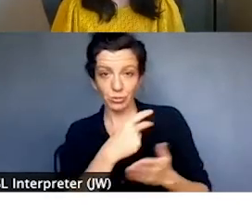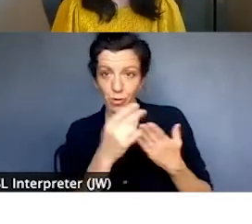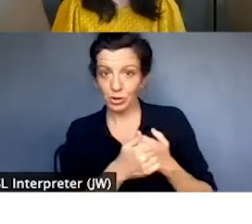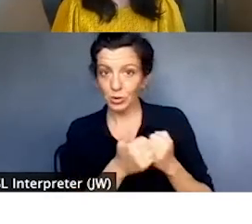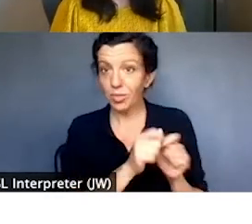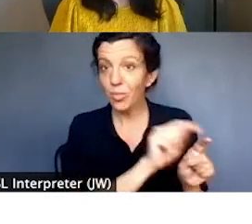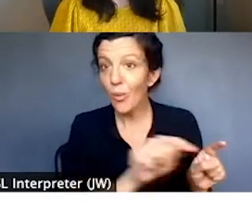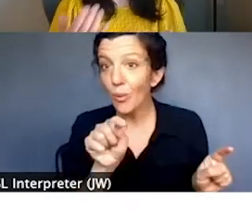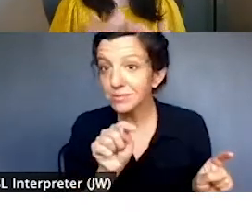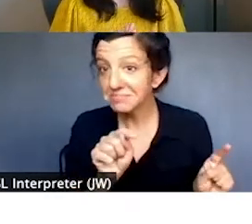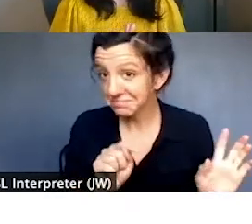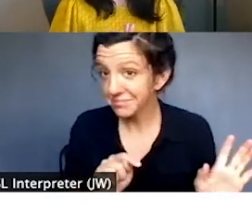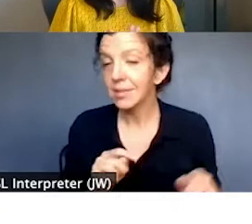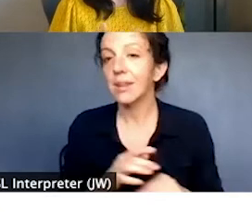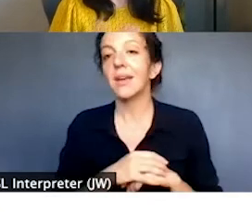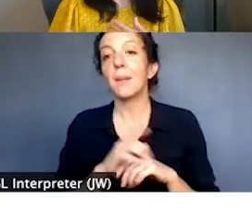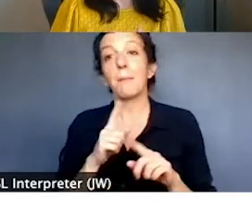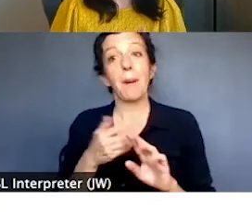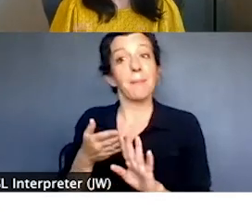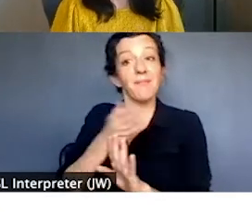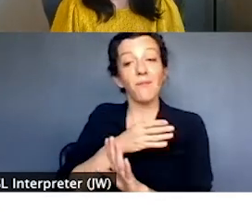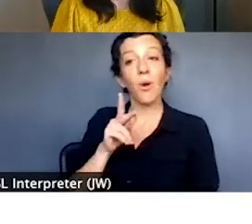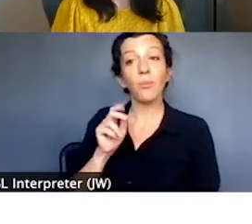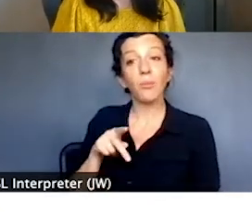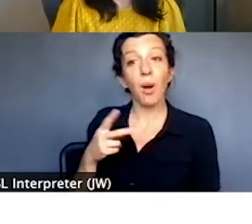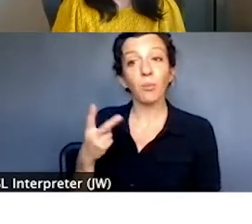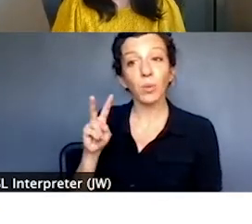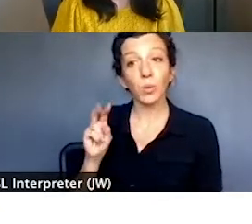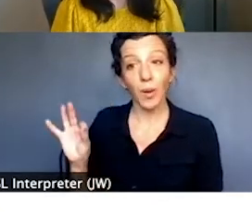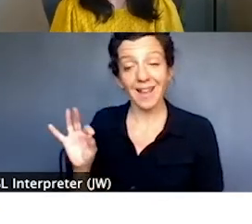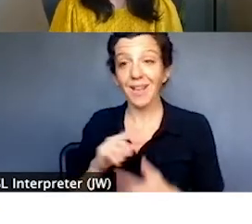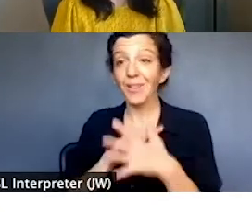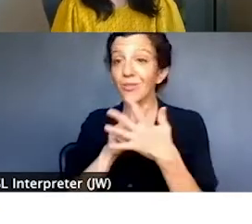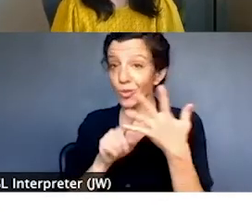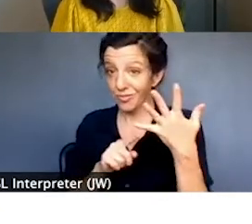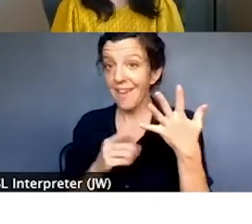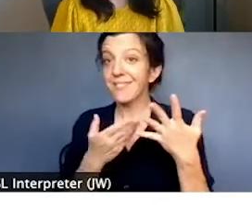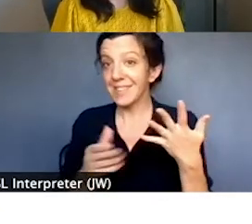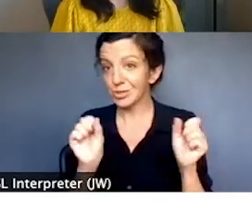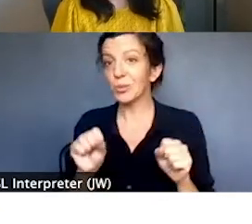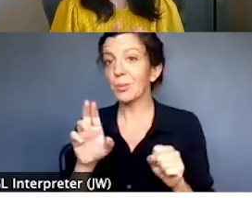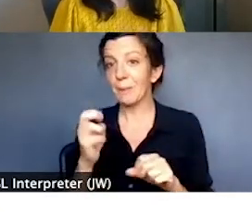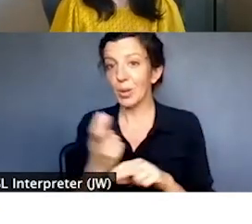to be canceled completely or modified in some way. So for example, rather than considering race or sex,